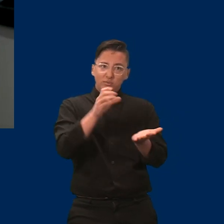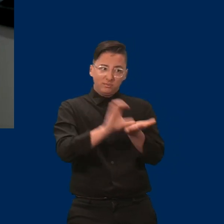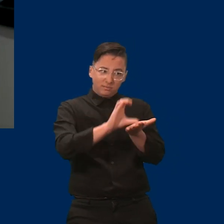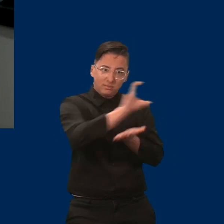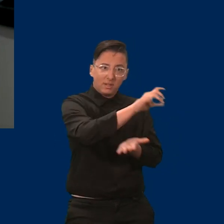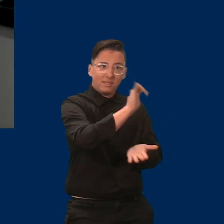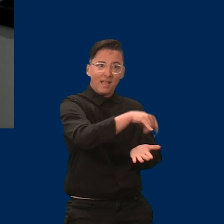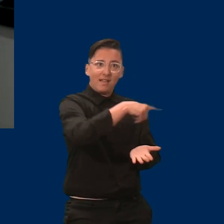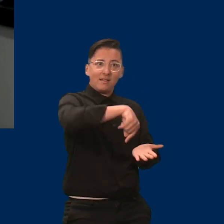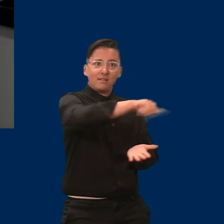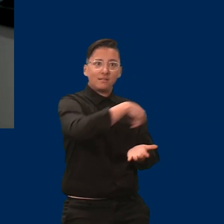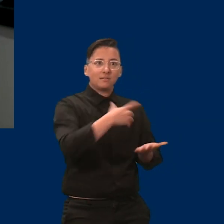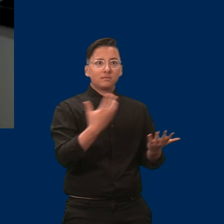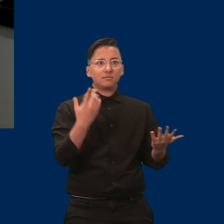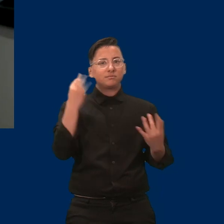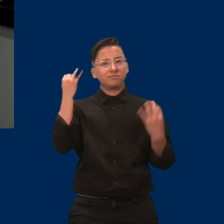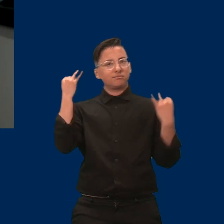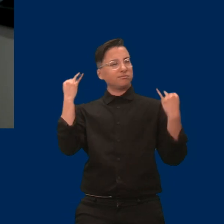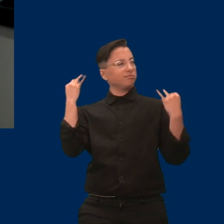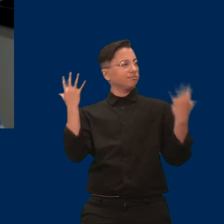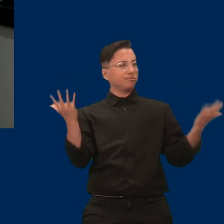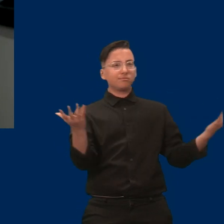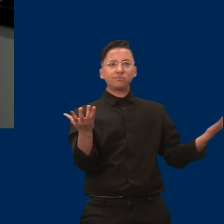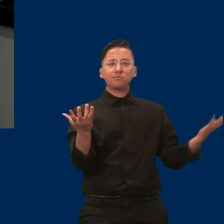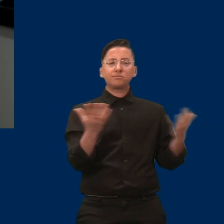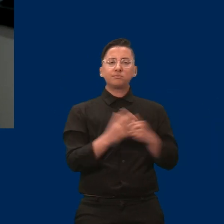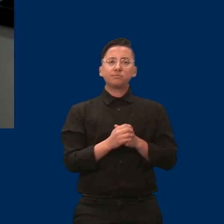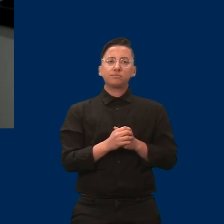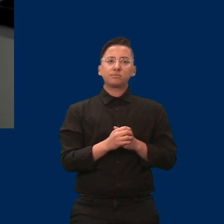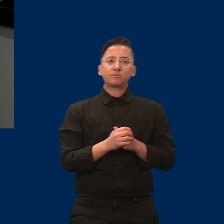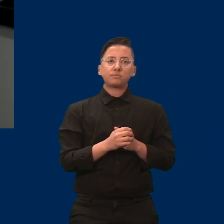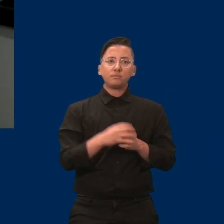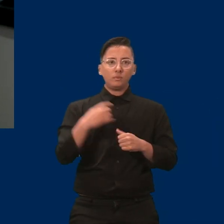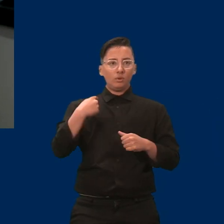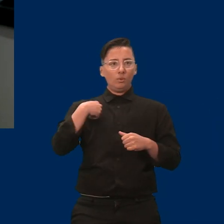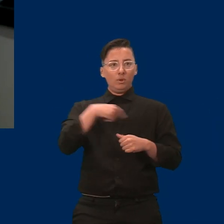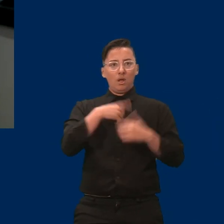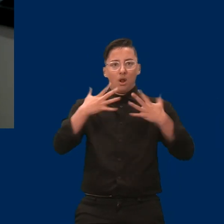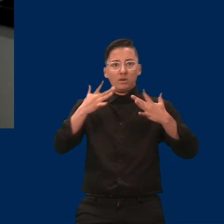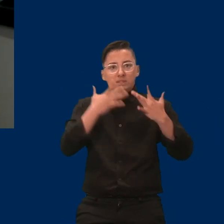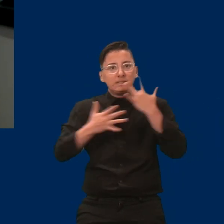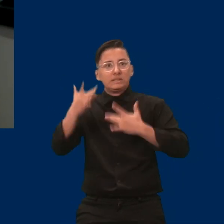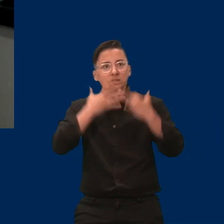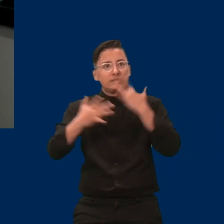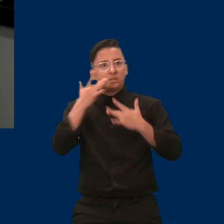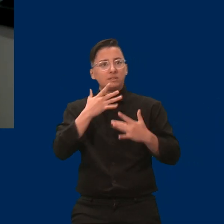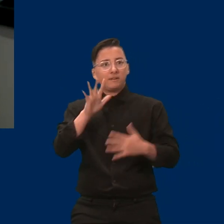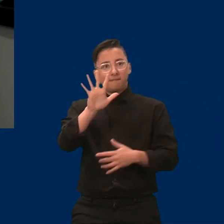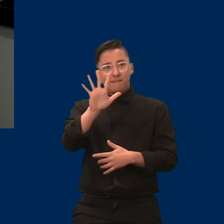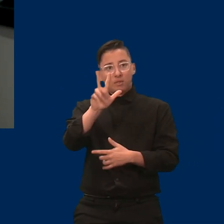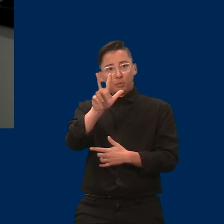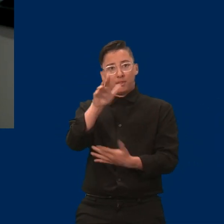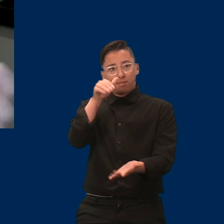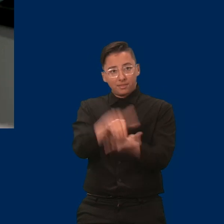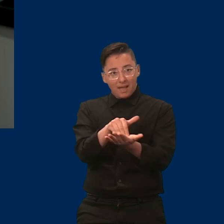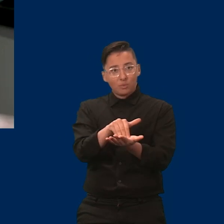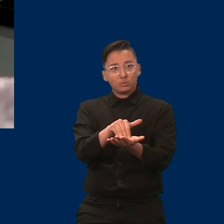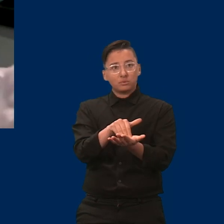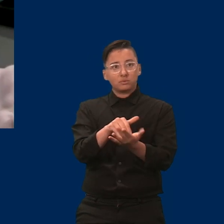Why couldn't we do what we're doing? We have a workforce shortage, 53,000 people, job vacancies within the caregiving places